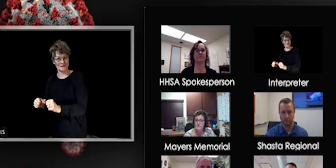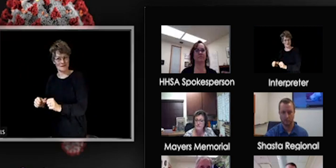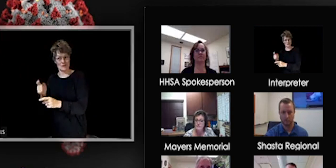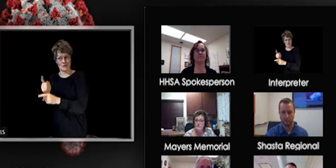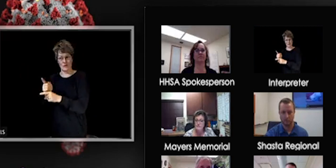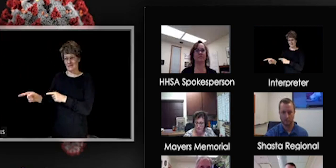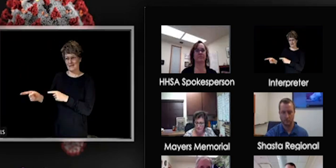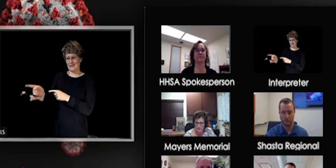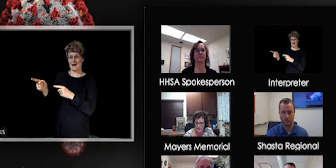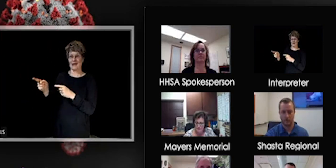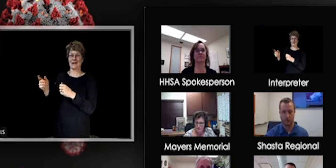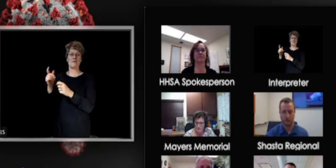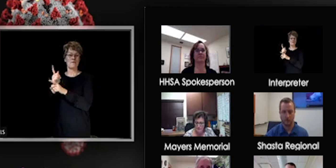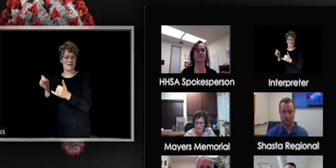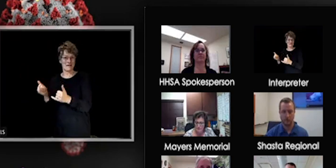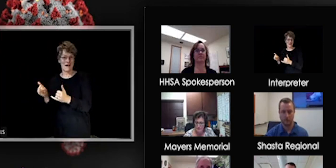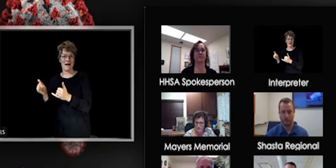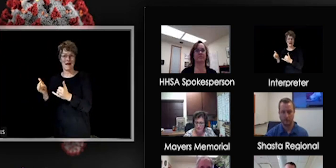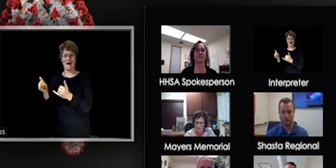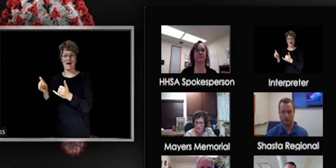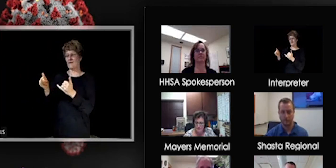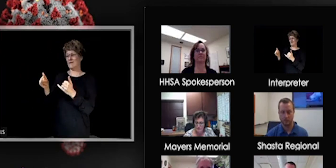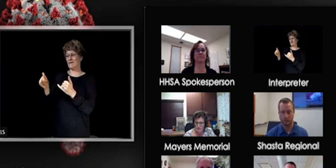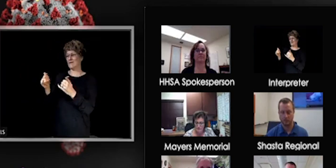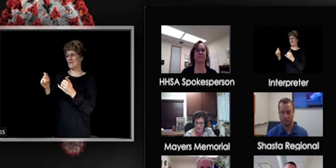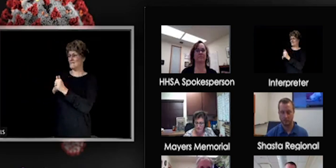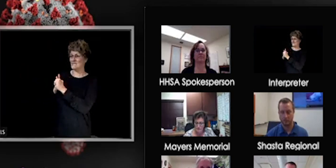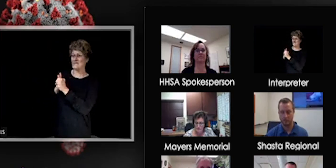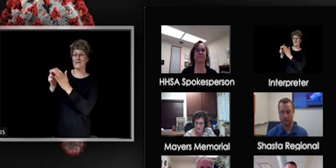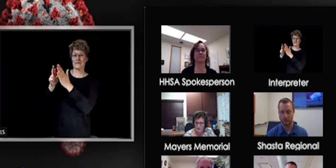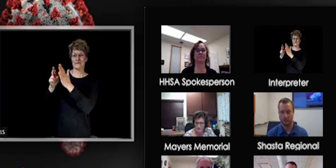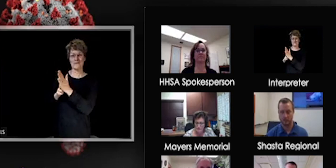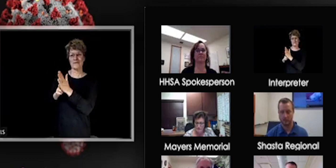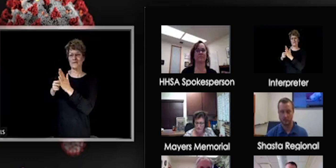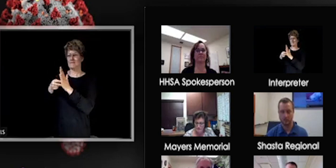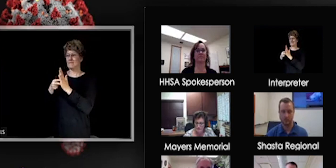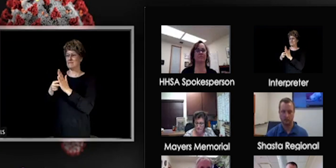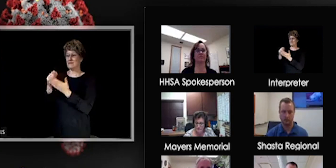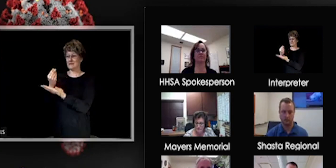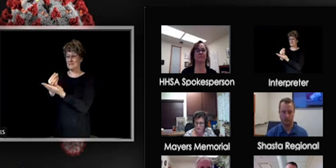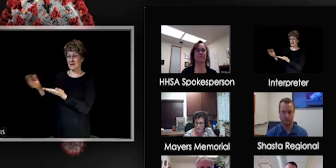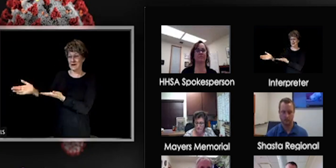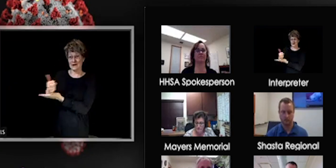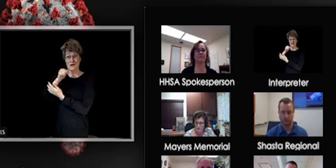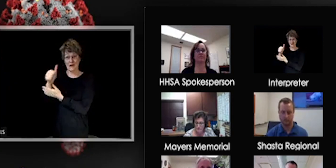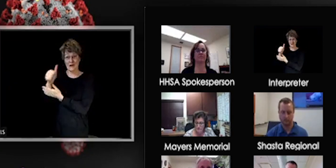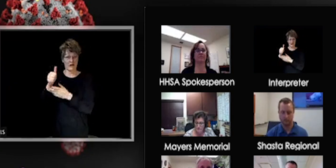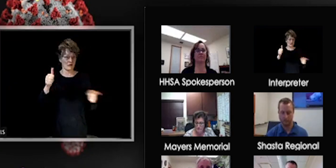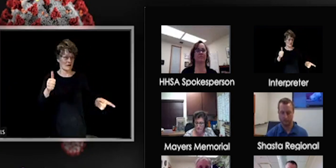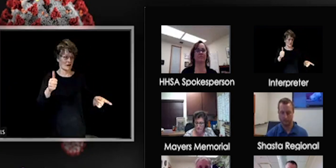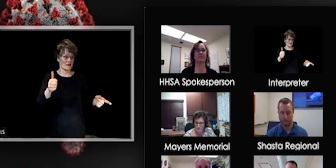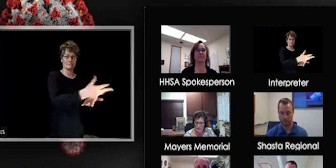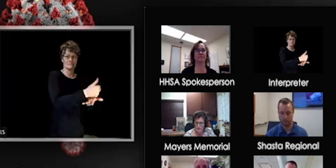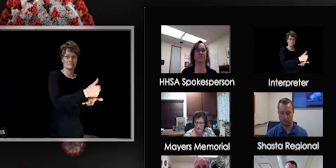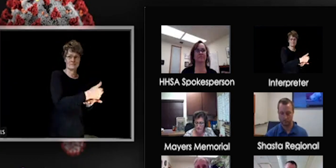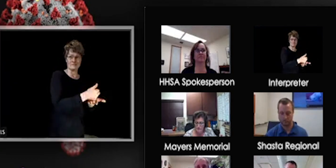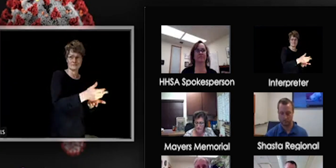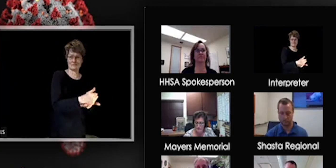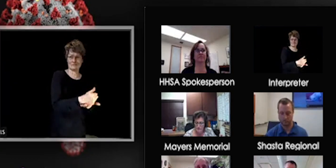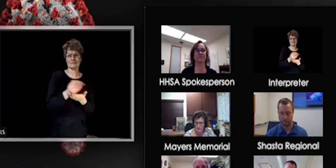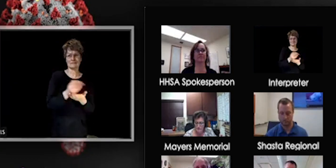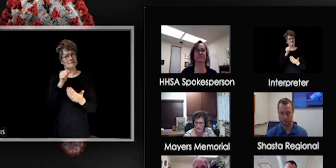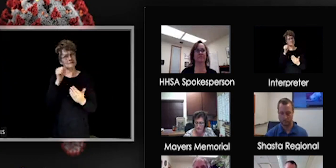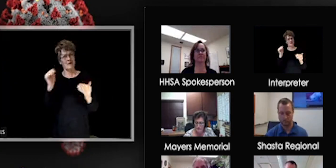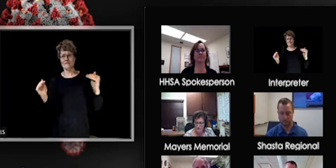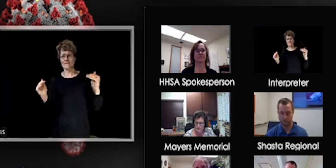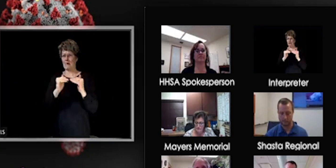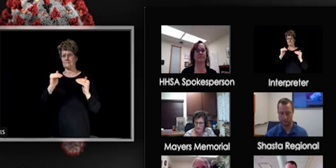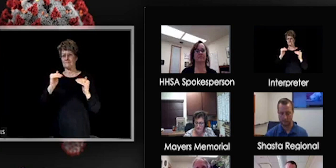isn’t fair to the gyms that are complying. Are gyms…I know you don’t want people